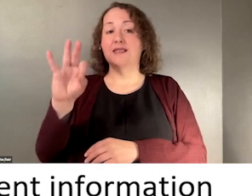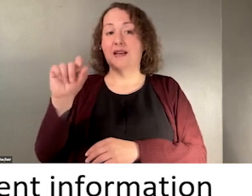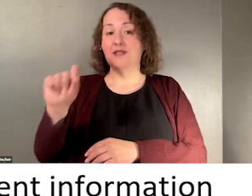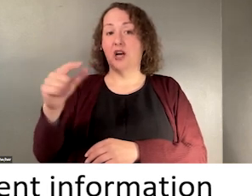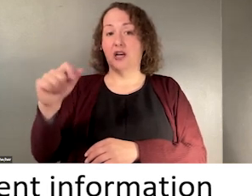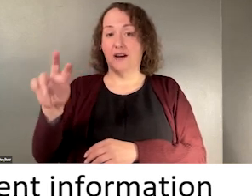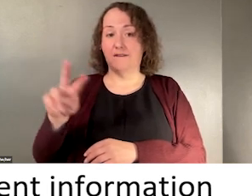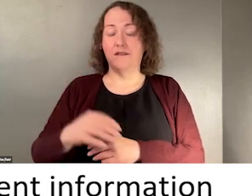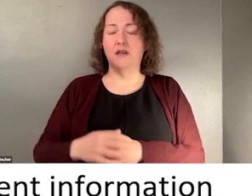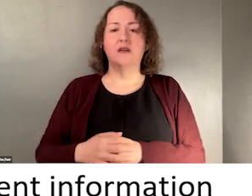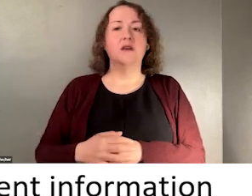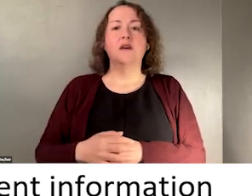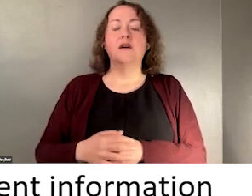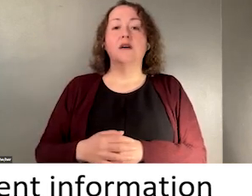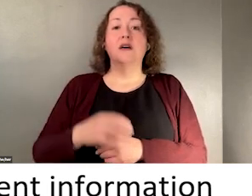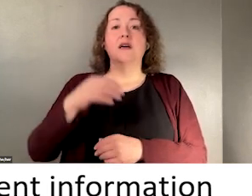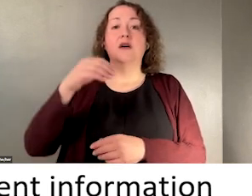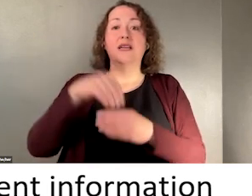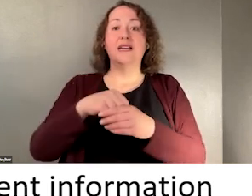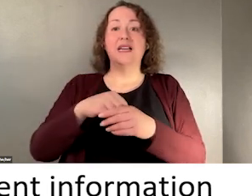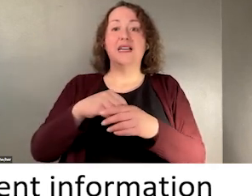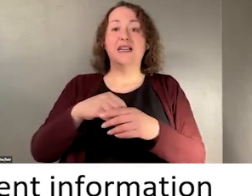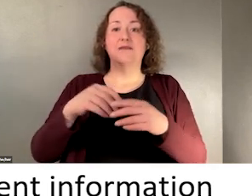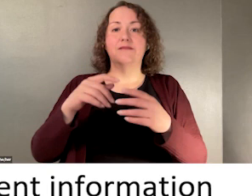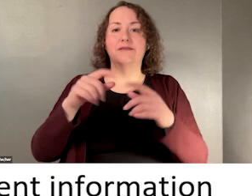You don't need to put anything in the body. You don't need to put anything in the subject.